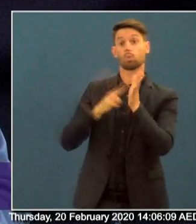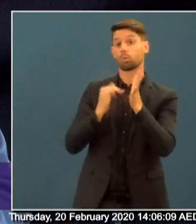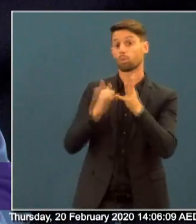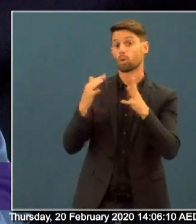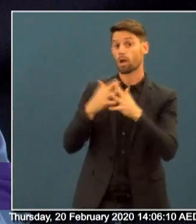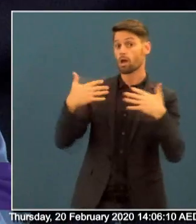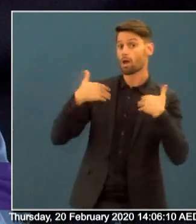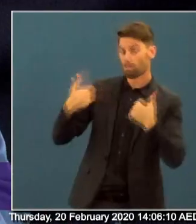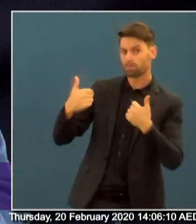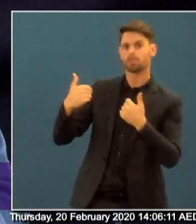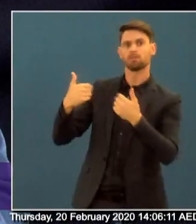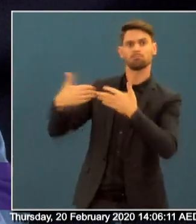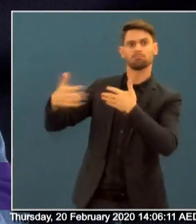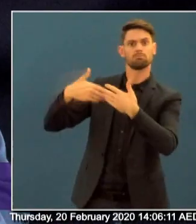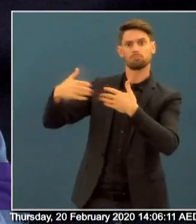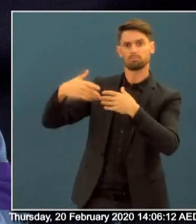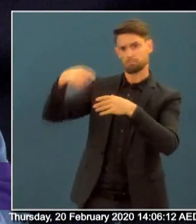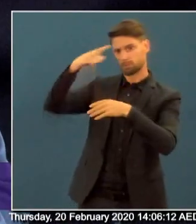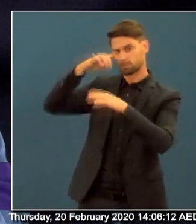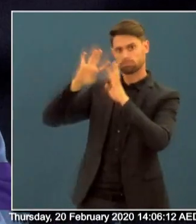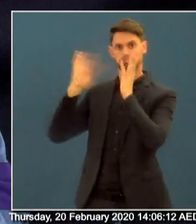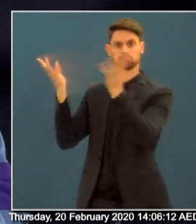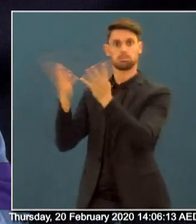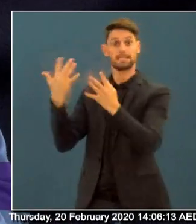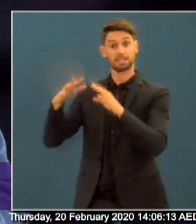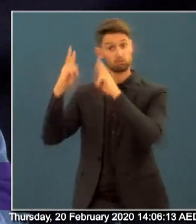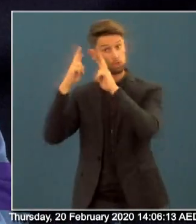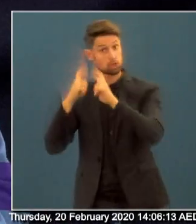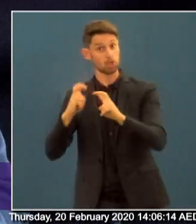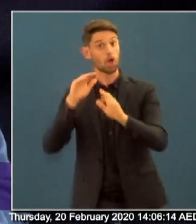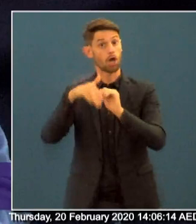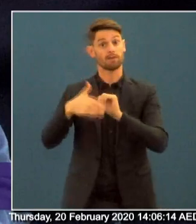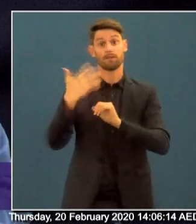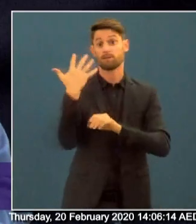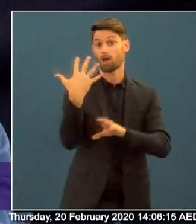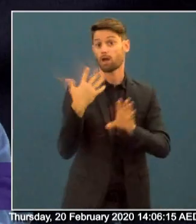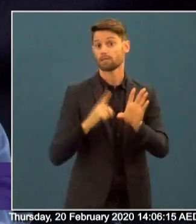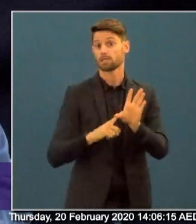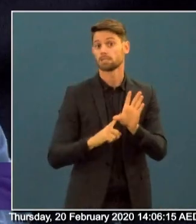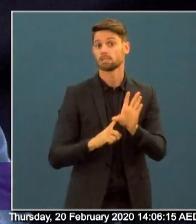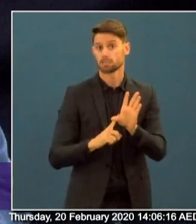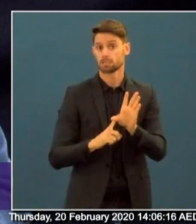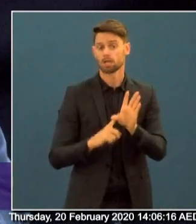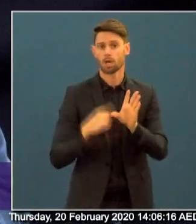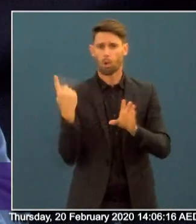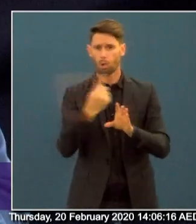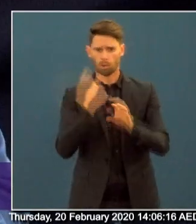we conducted a program of research over a series of five years, which looked at access to mental health services for people